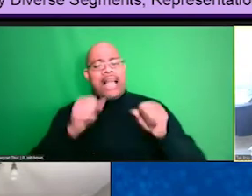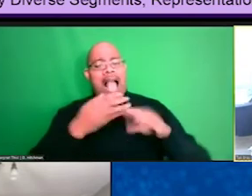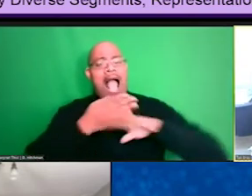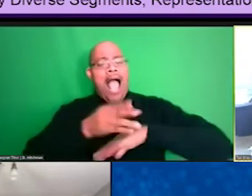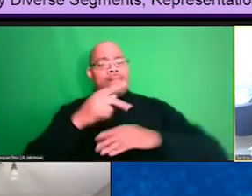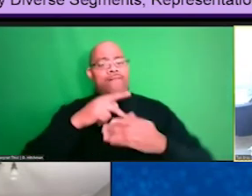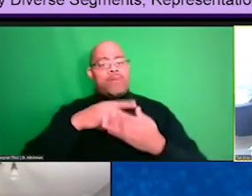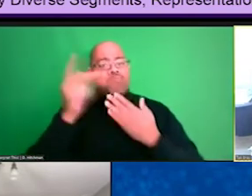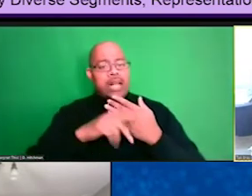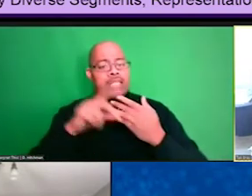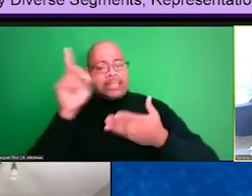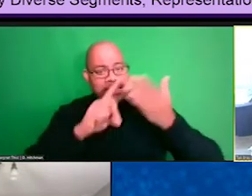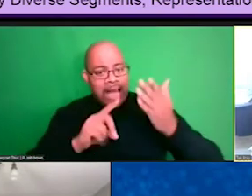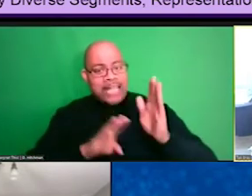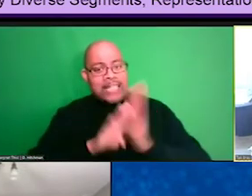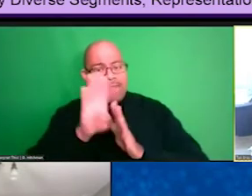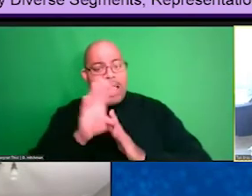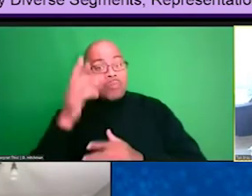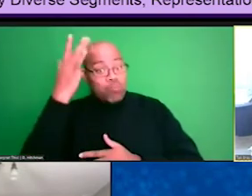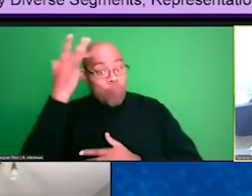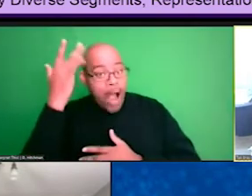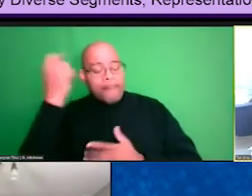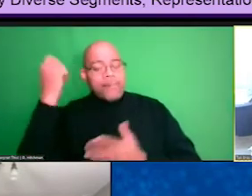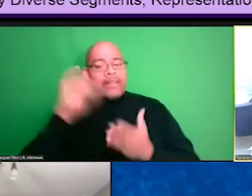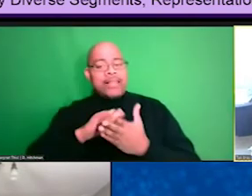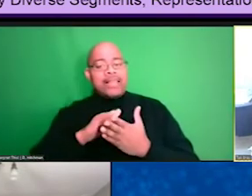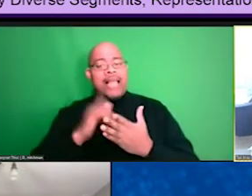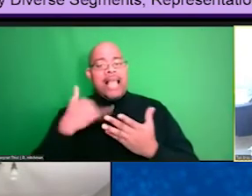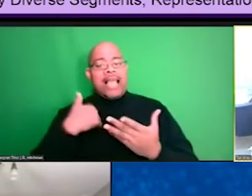and developed, either because, I think to your comment, diverse needs aren't understood